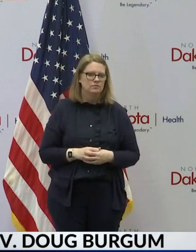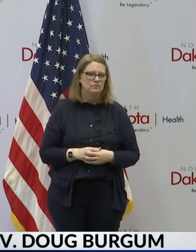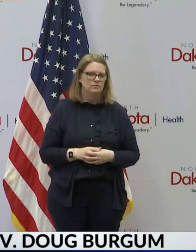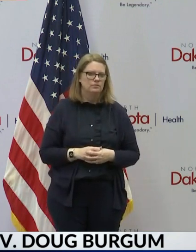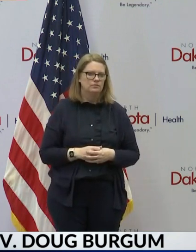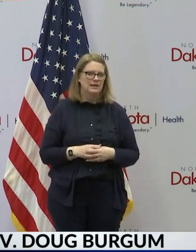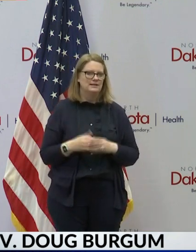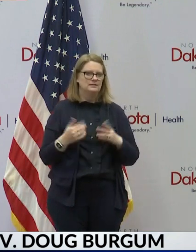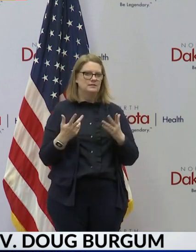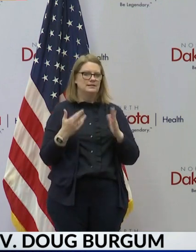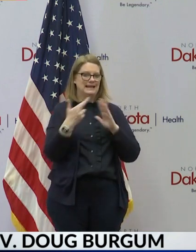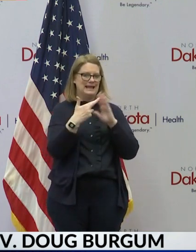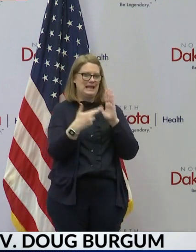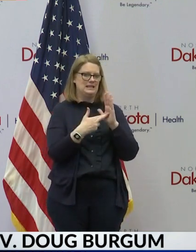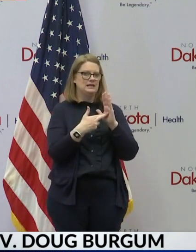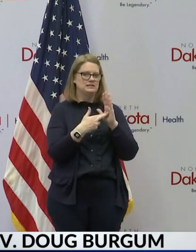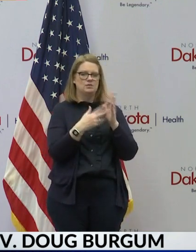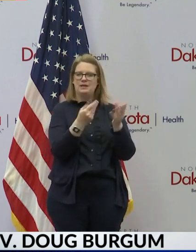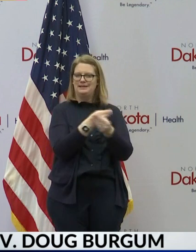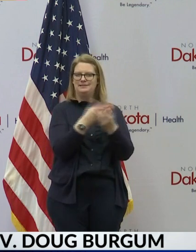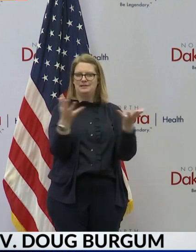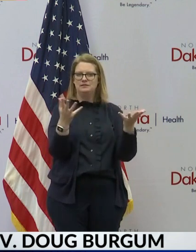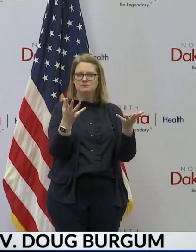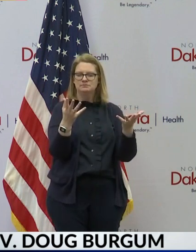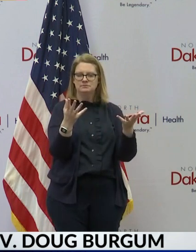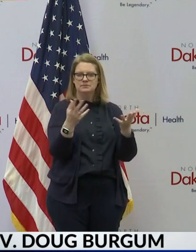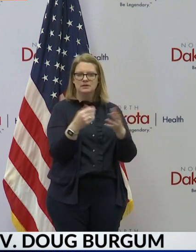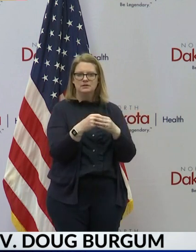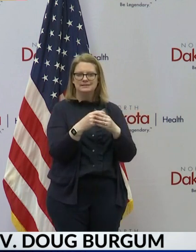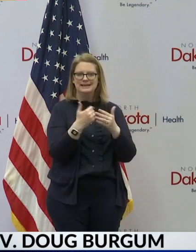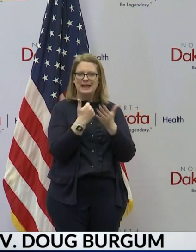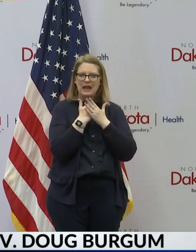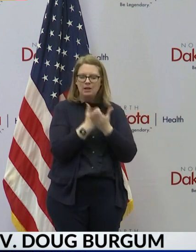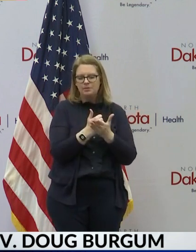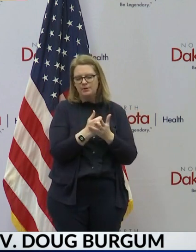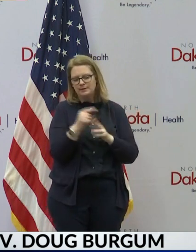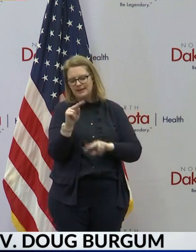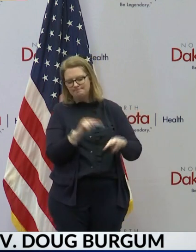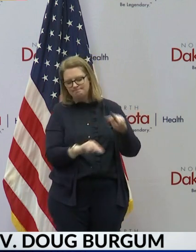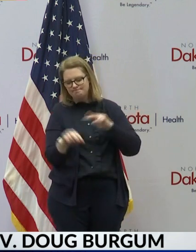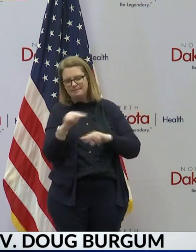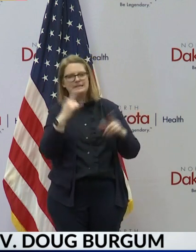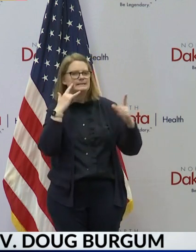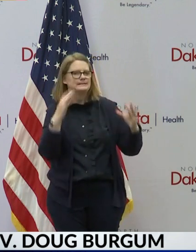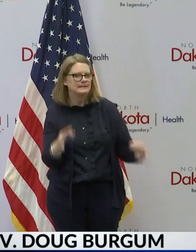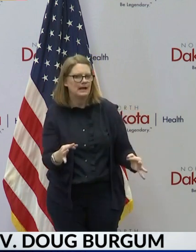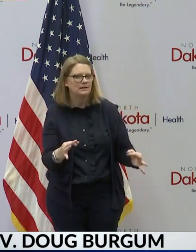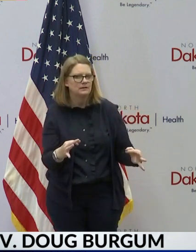DOING THAT WITH TABLES OUTSIDE, SO AGAIN, USE THE NORTH DAKOTA SMART RESTART GUIDELINES AND